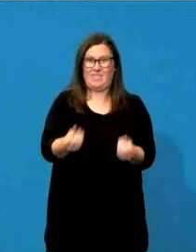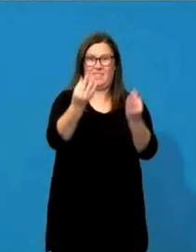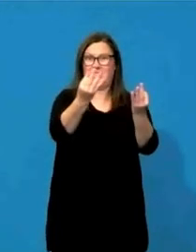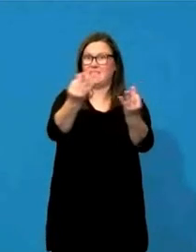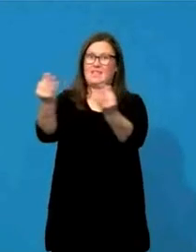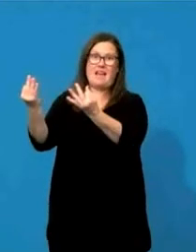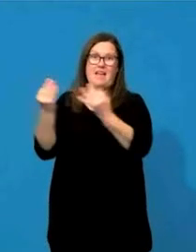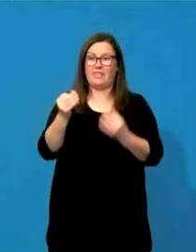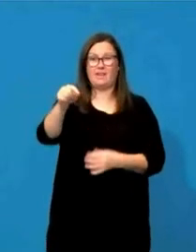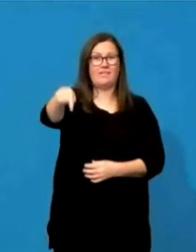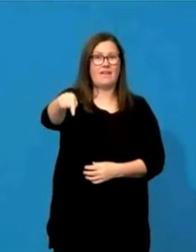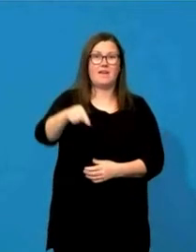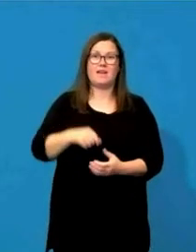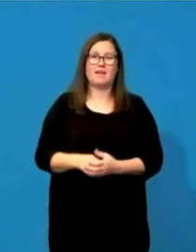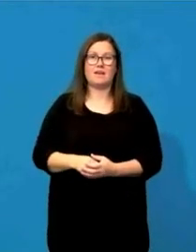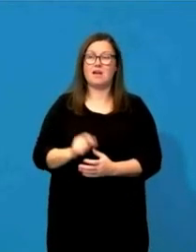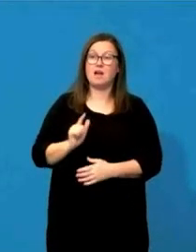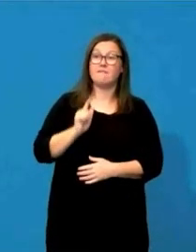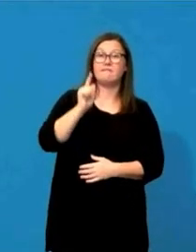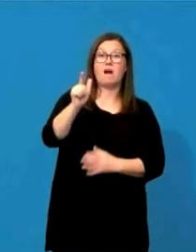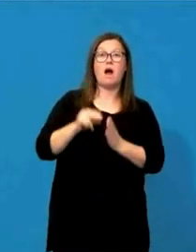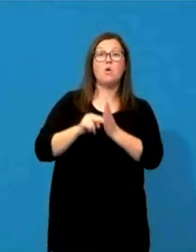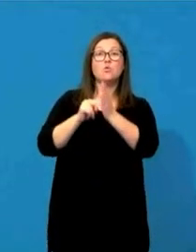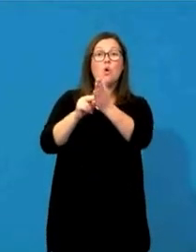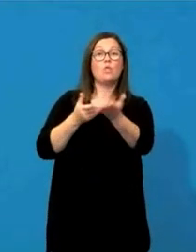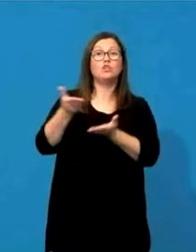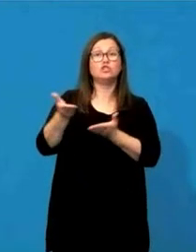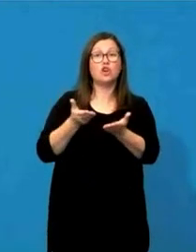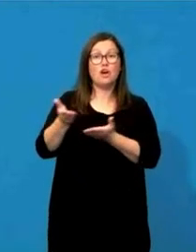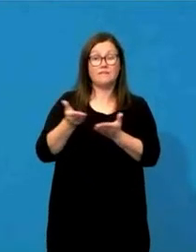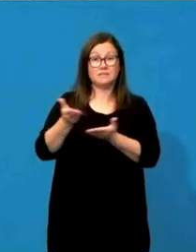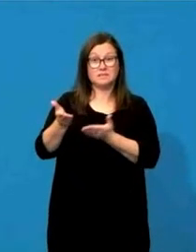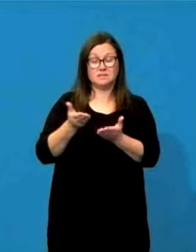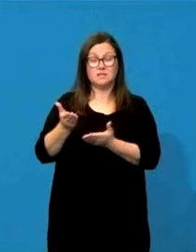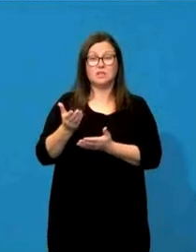The Far North services only cater for 30K radius around Fitzroy, but, like I said, we